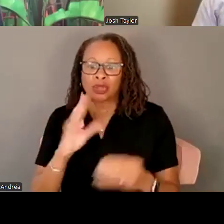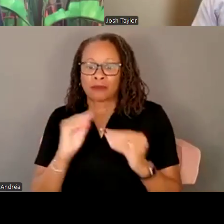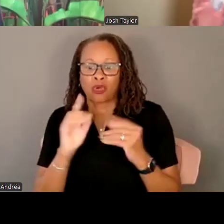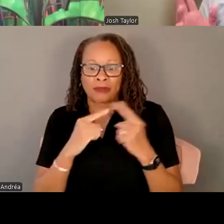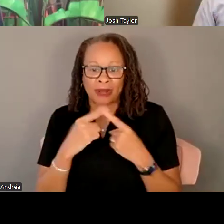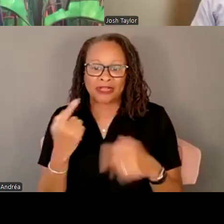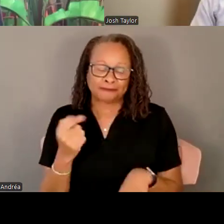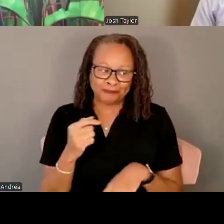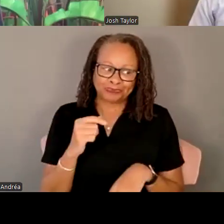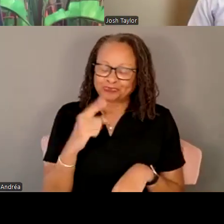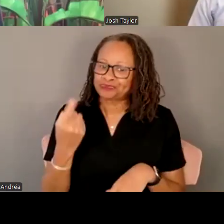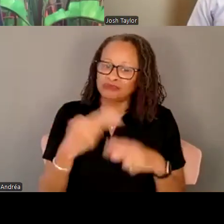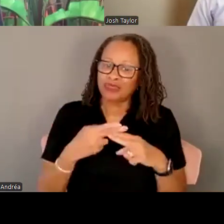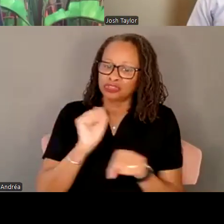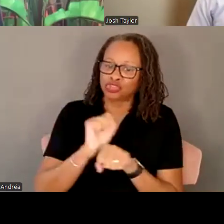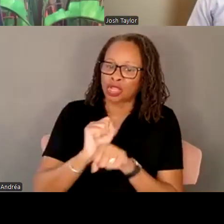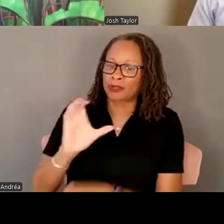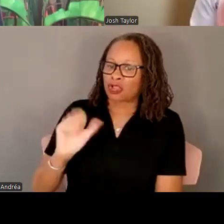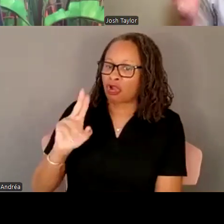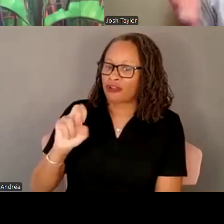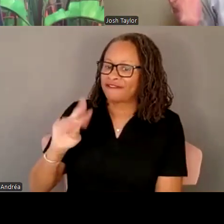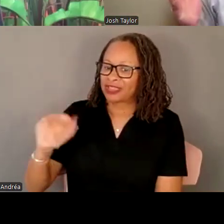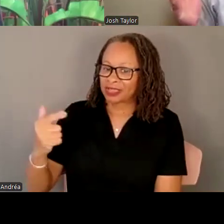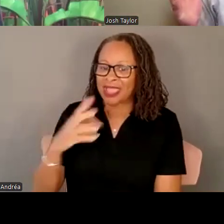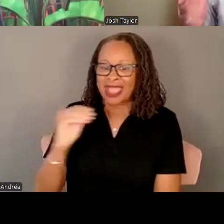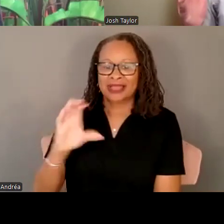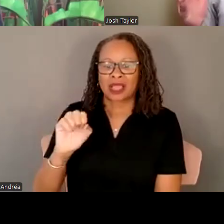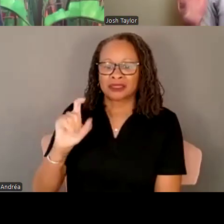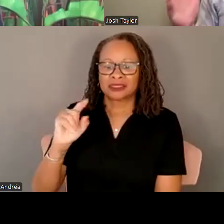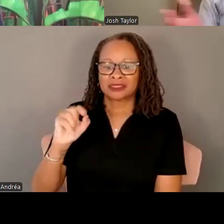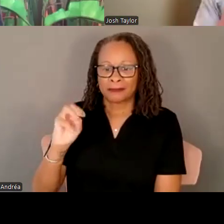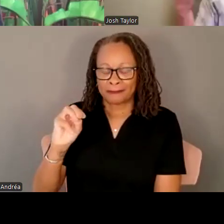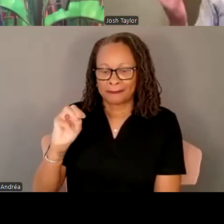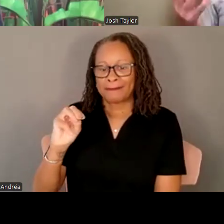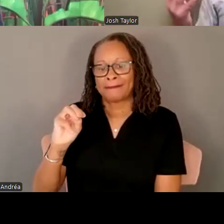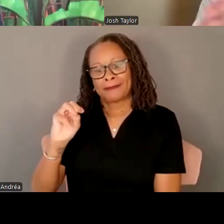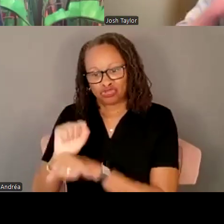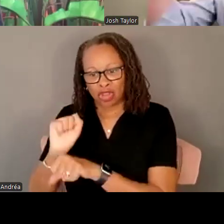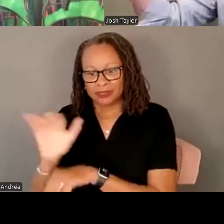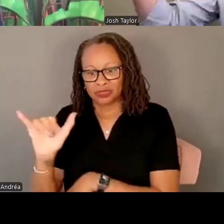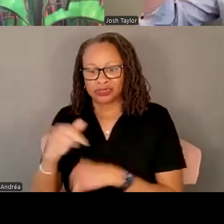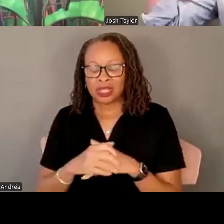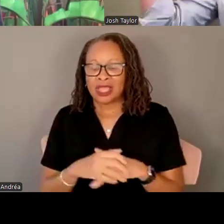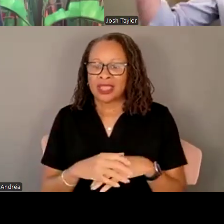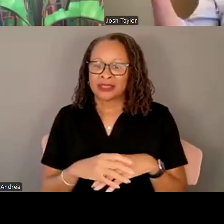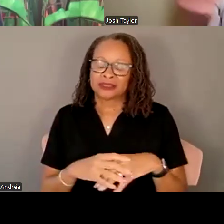and customization with that. But, you know, it really is, there's nothing magical about sort of these programs